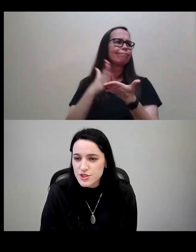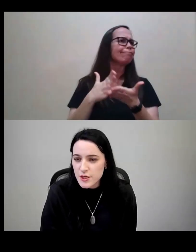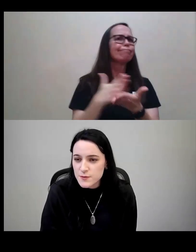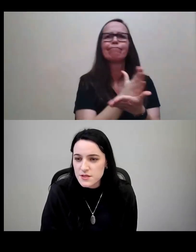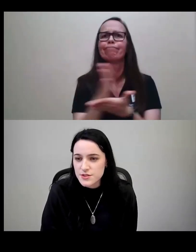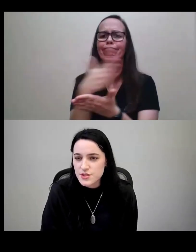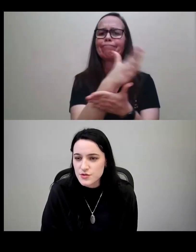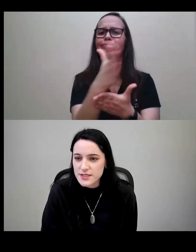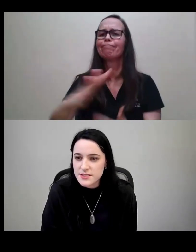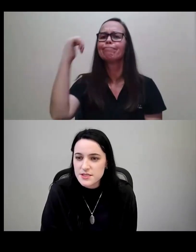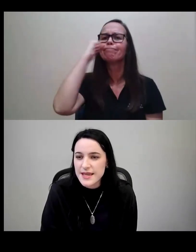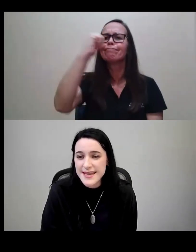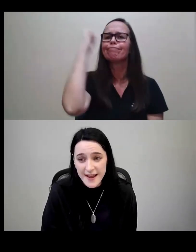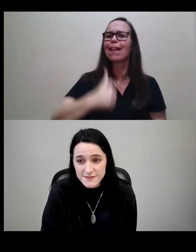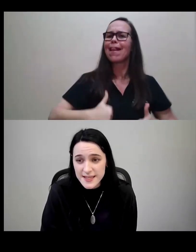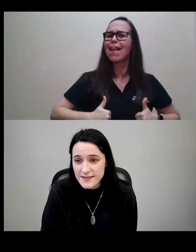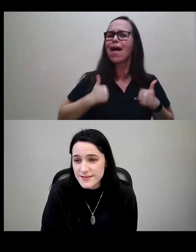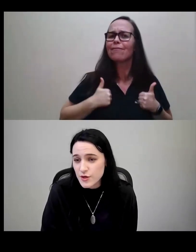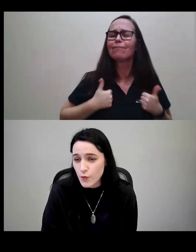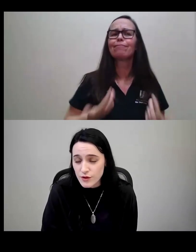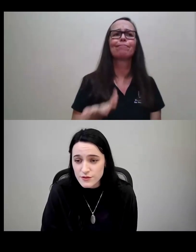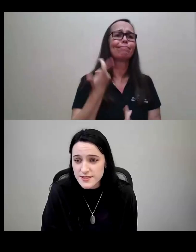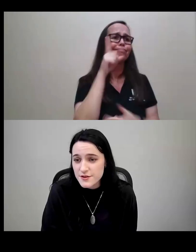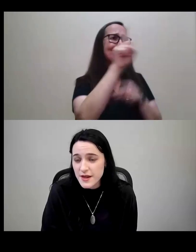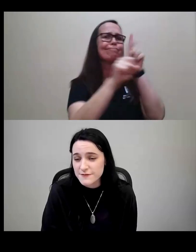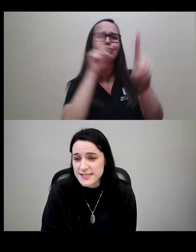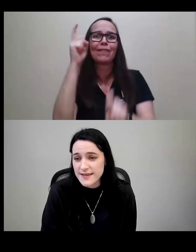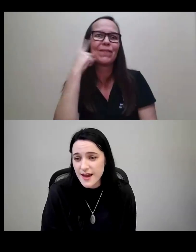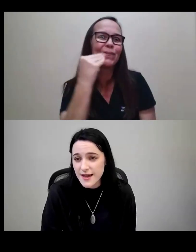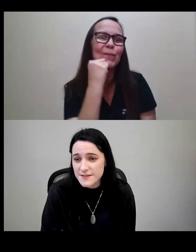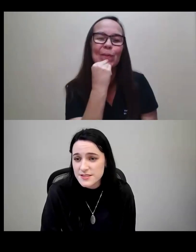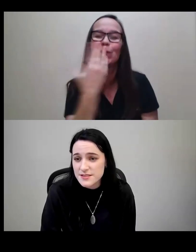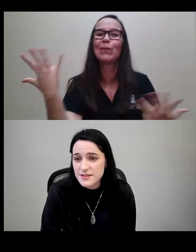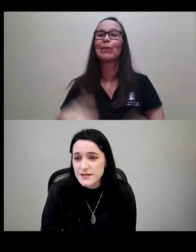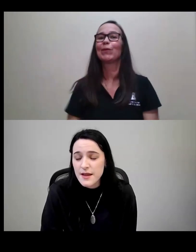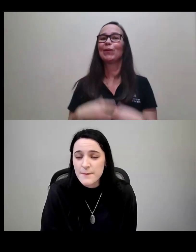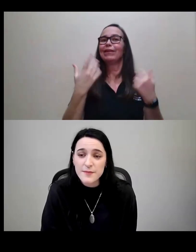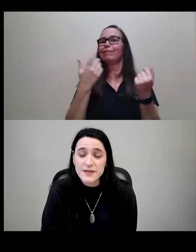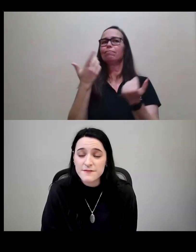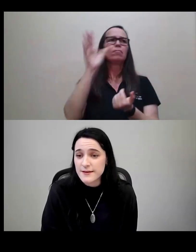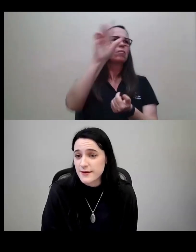language helps our students navigate their world in their everyday lives. Maybe if